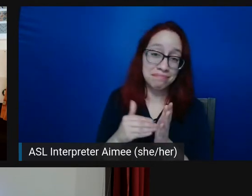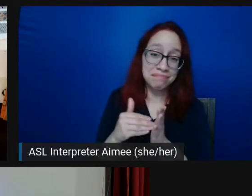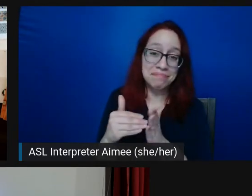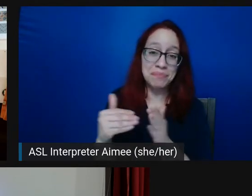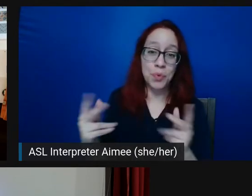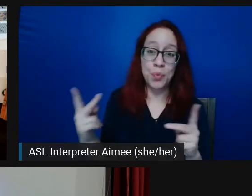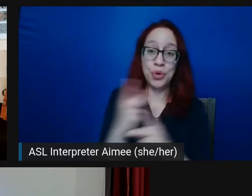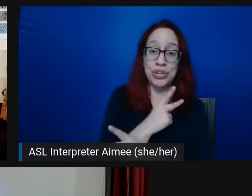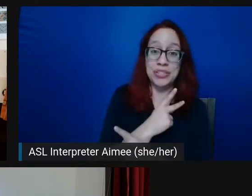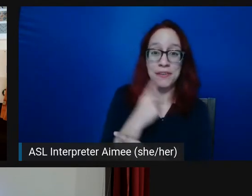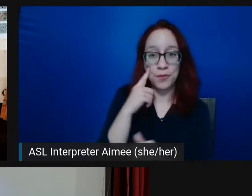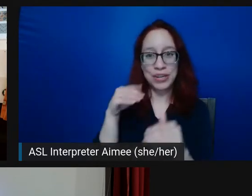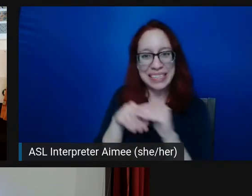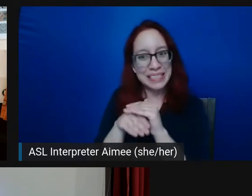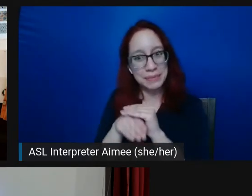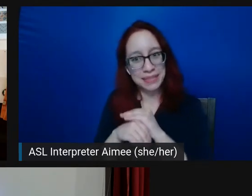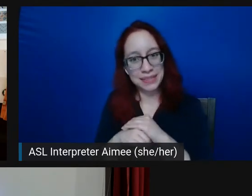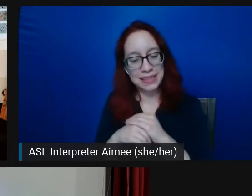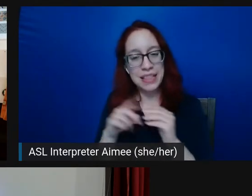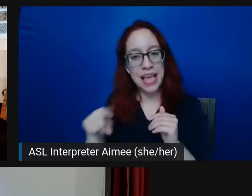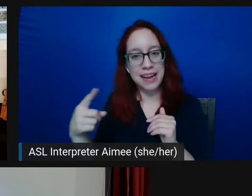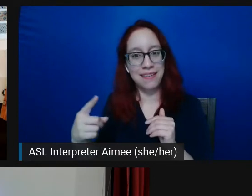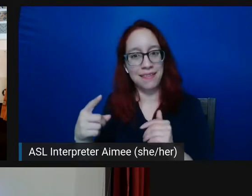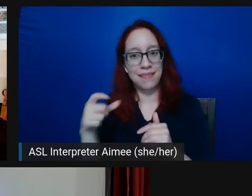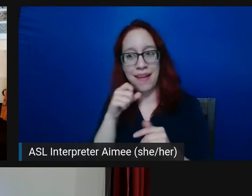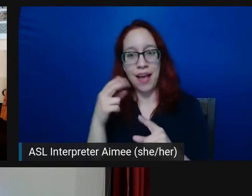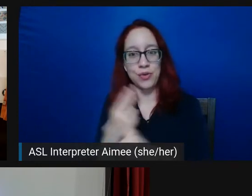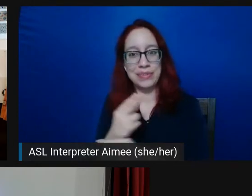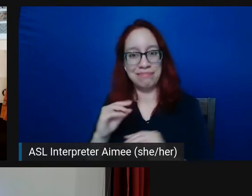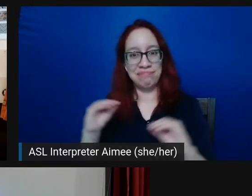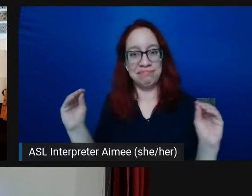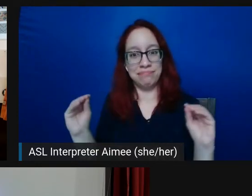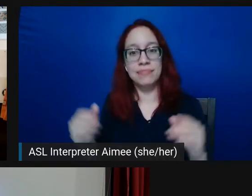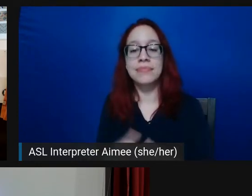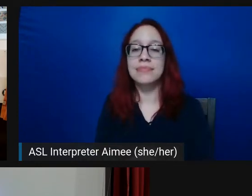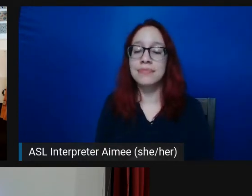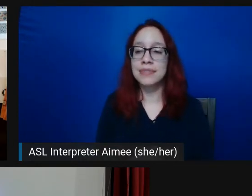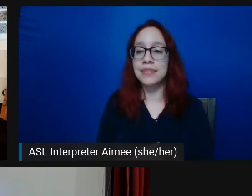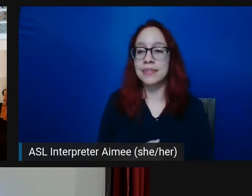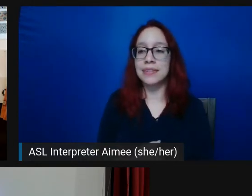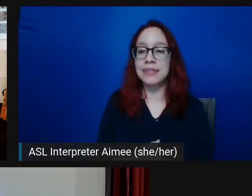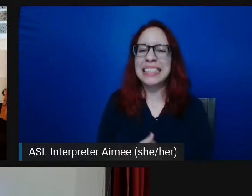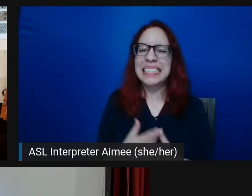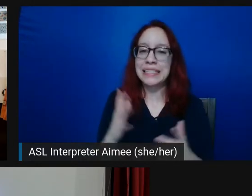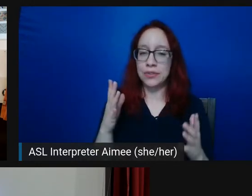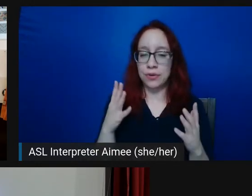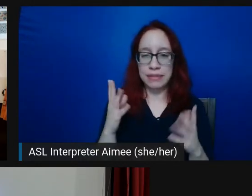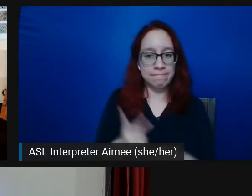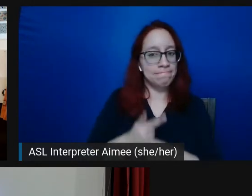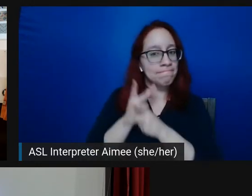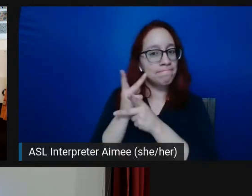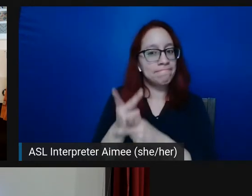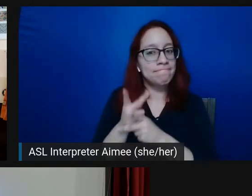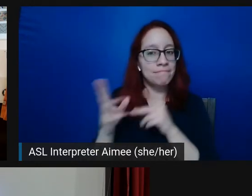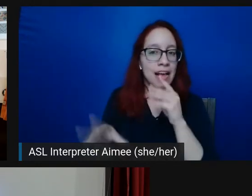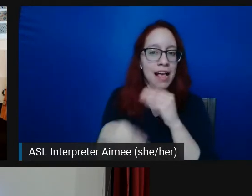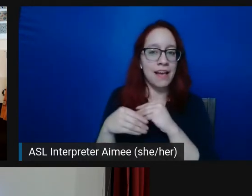for accessibility than just not using it at all. I'd be very, very cautious about adding your own ARIA values.